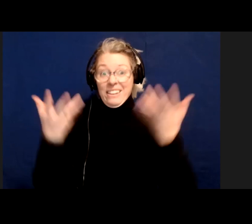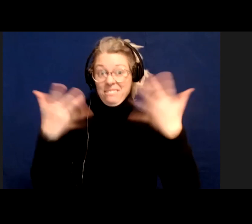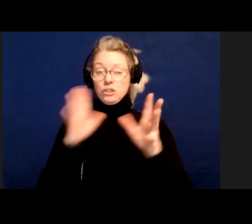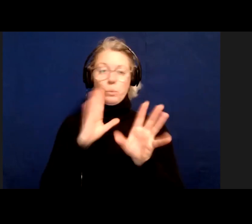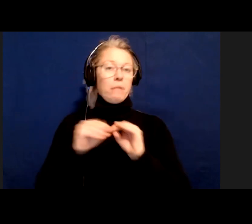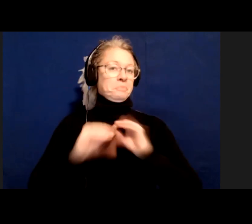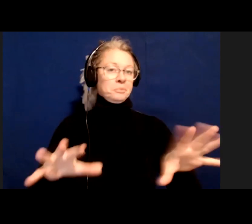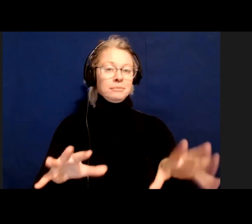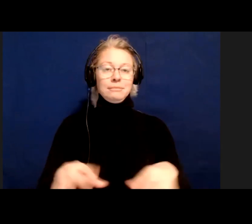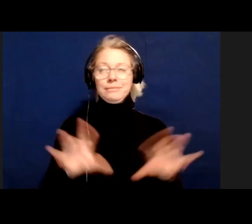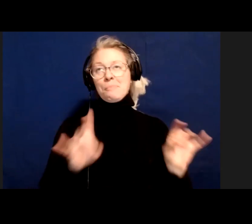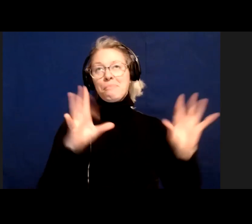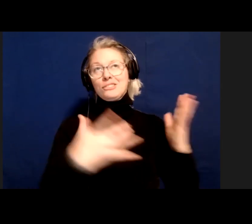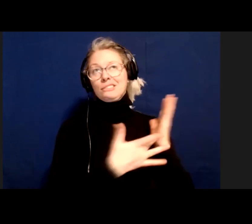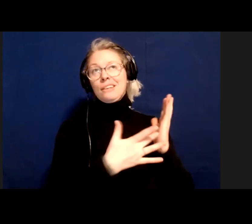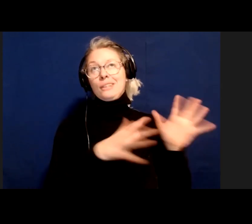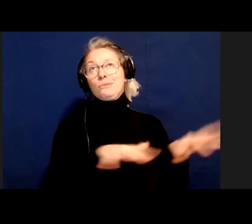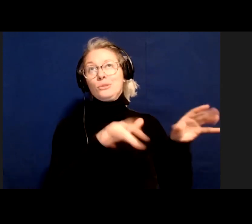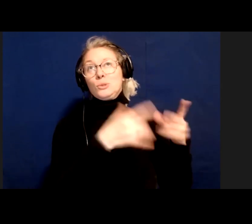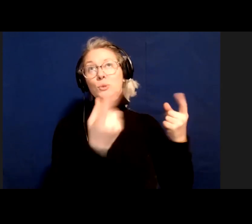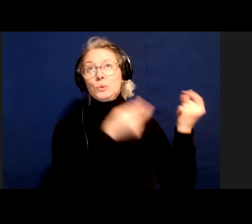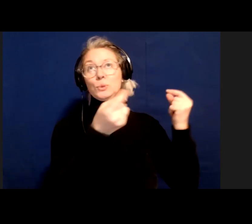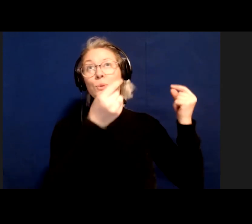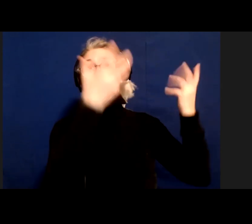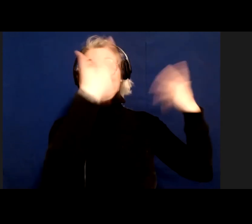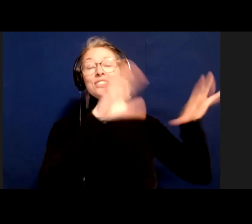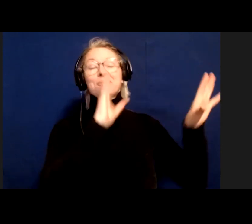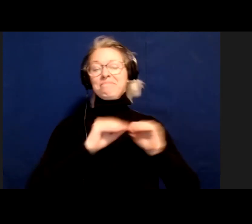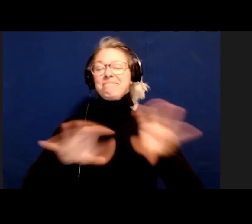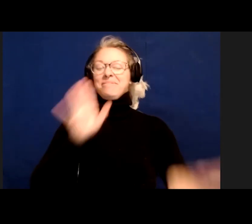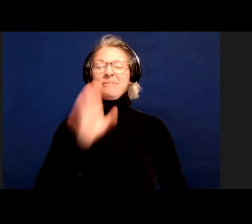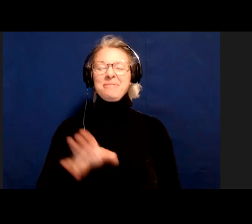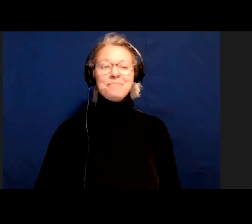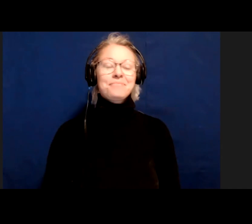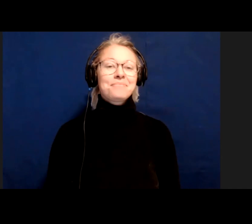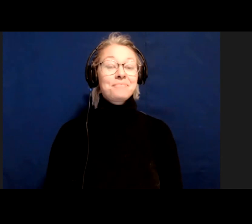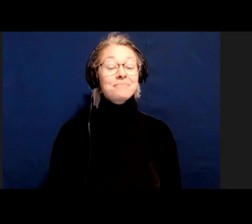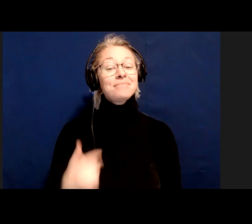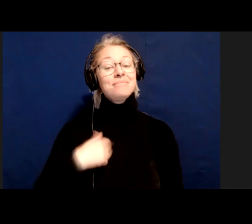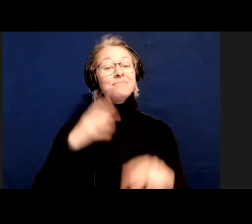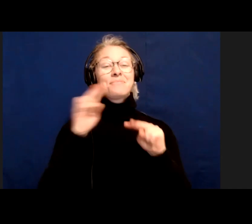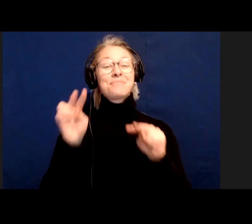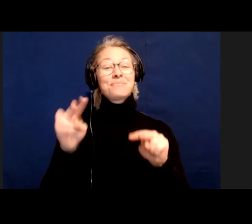magic technical stuff, I know nothing about. And I look forward to seeing you at the next